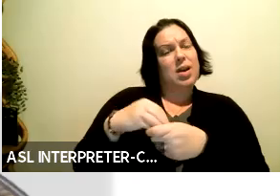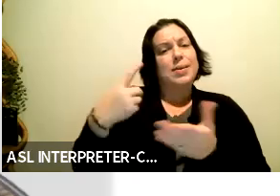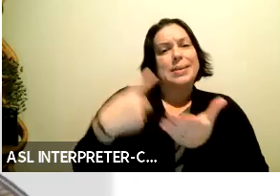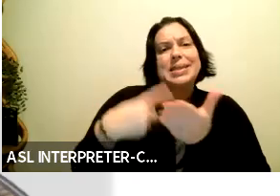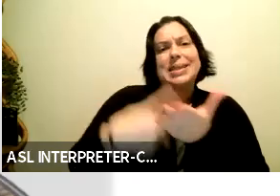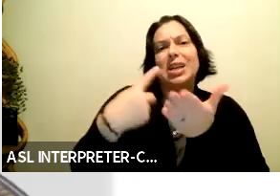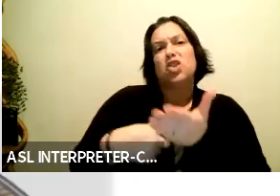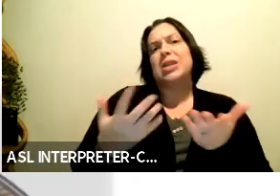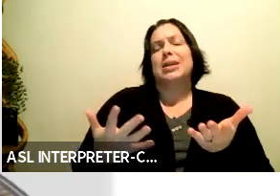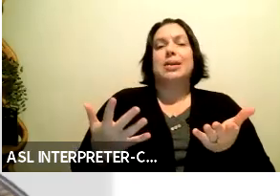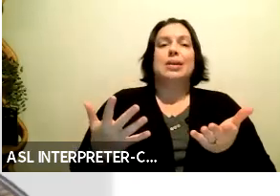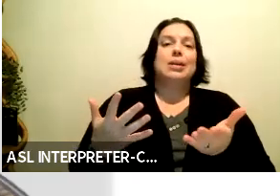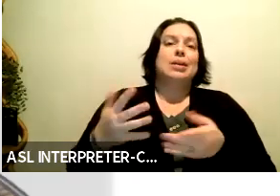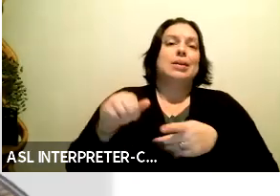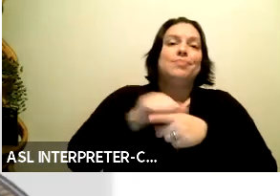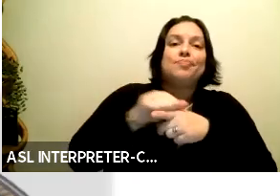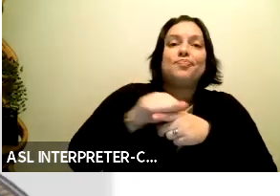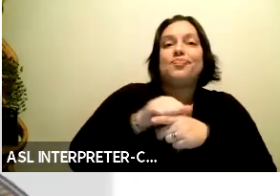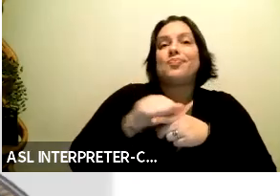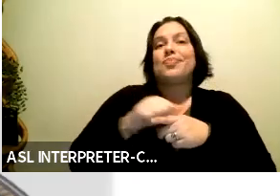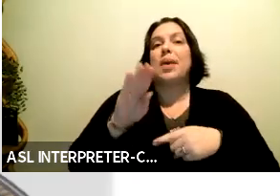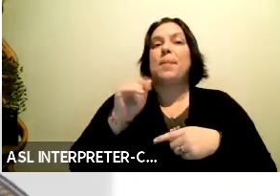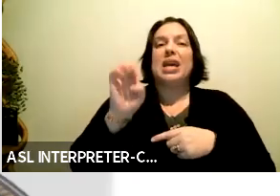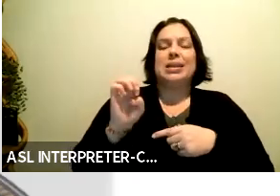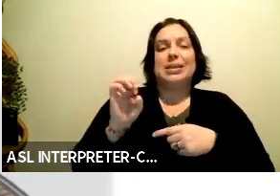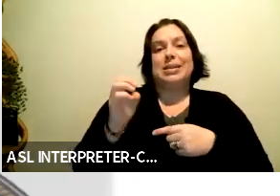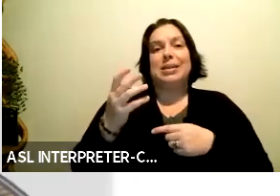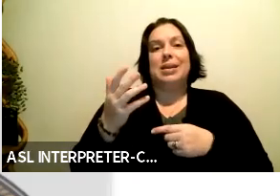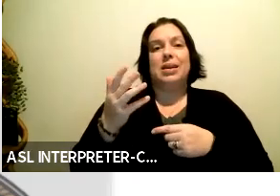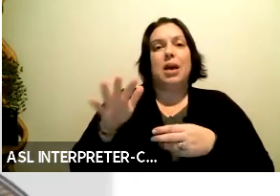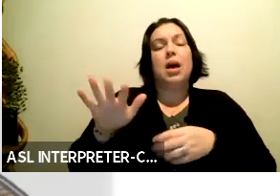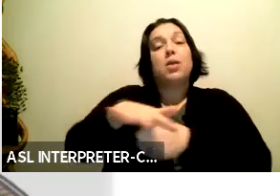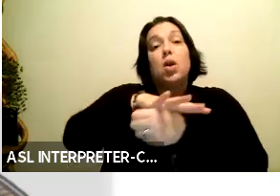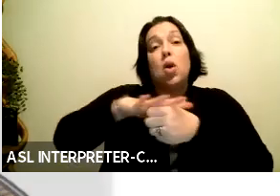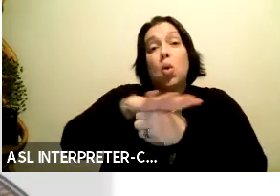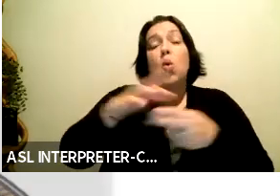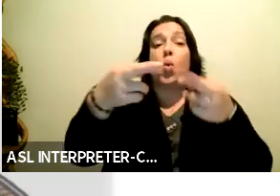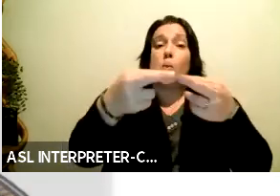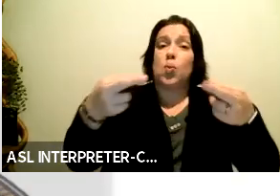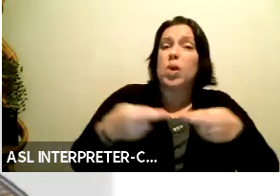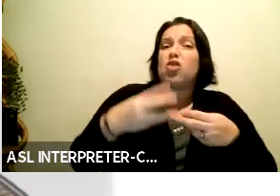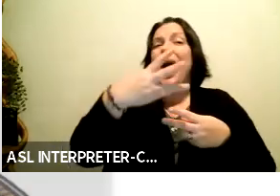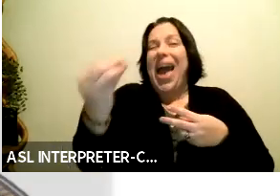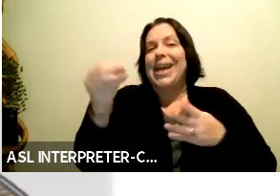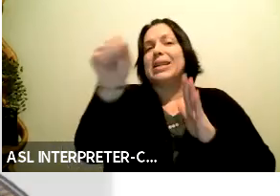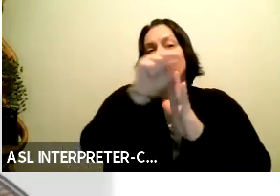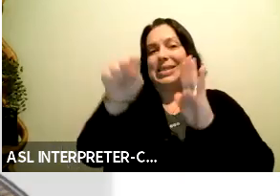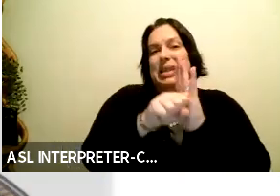exercises, operation based exercise at the local, regional and state level. Identify the